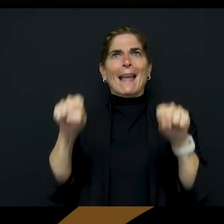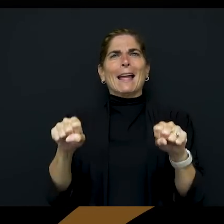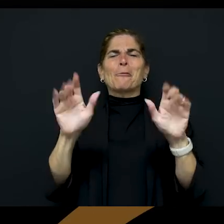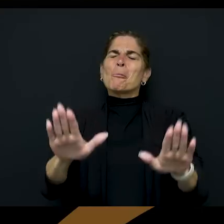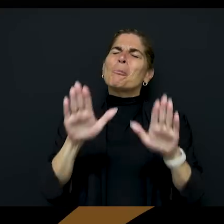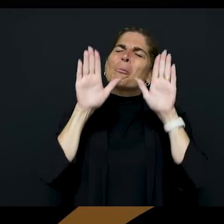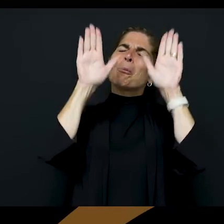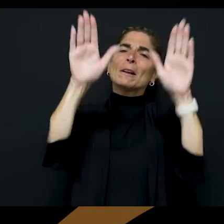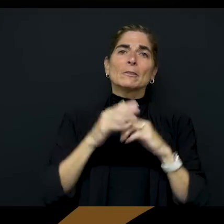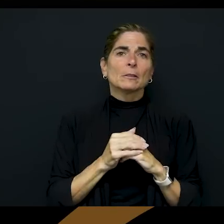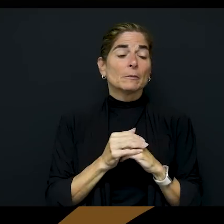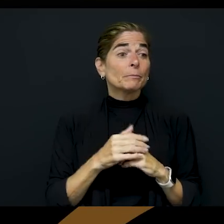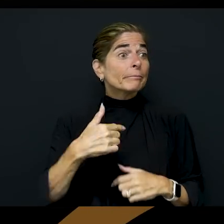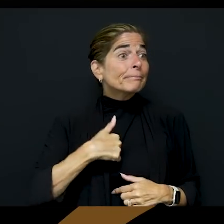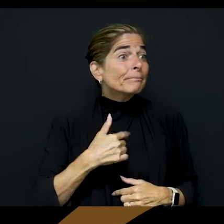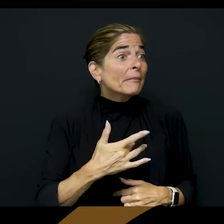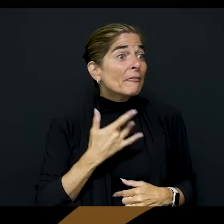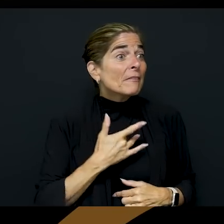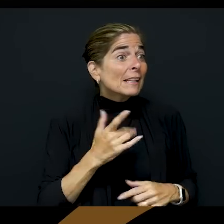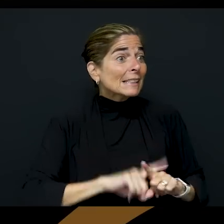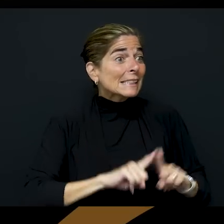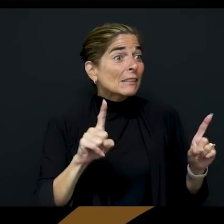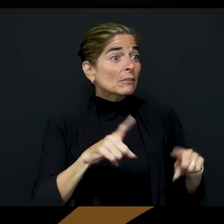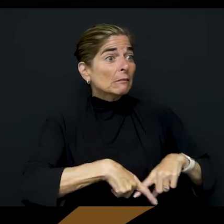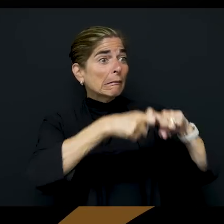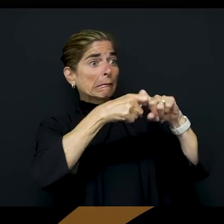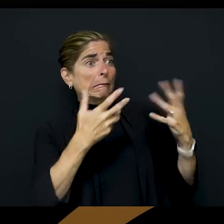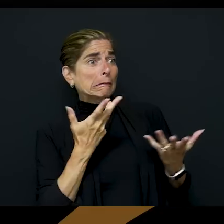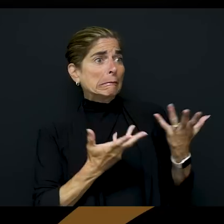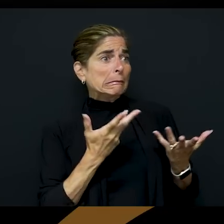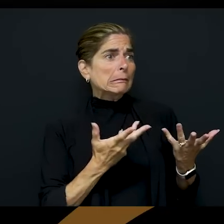And I don't feel anything's going to hold me back by being hearing impaired.